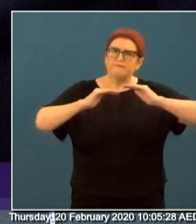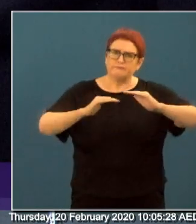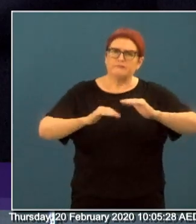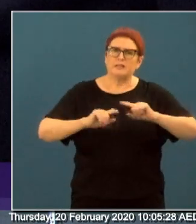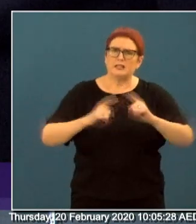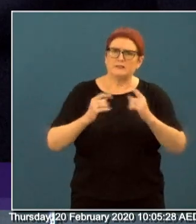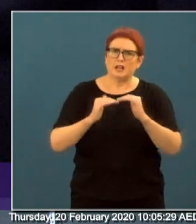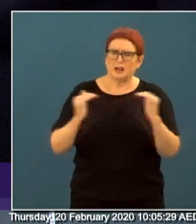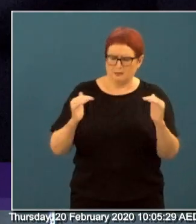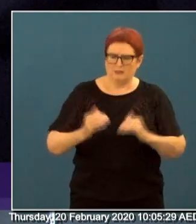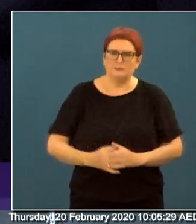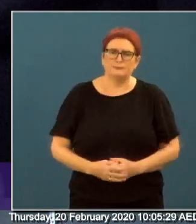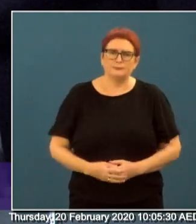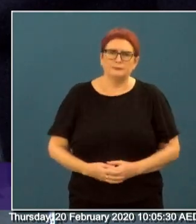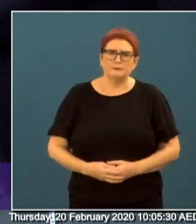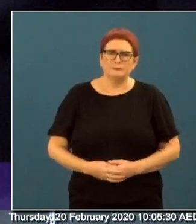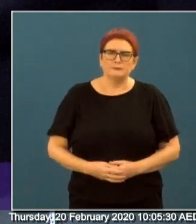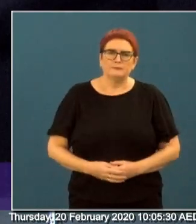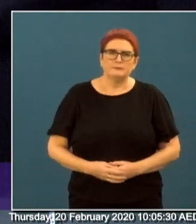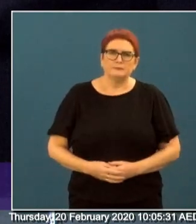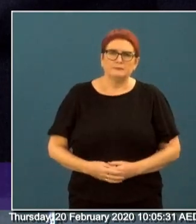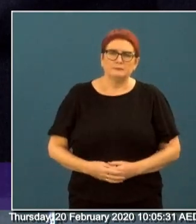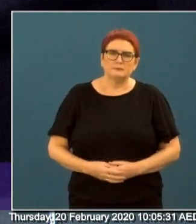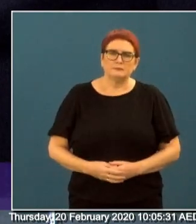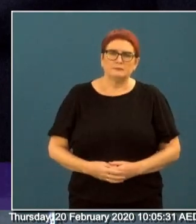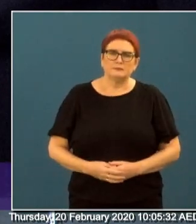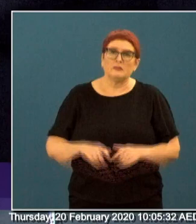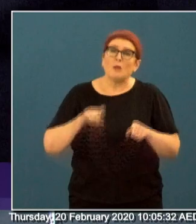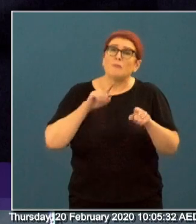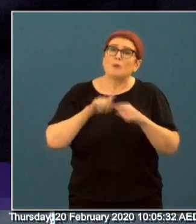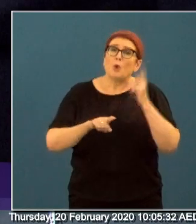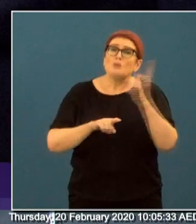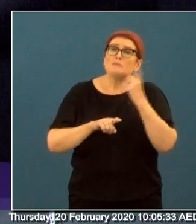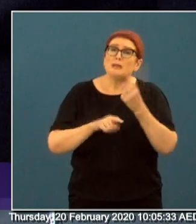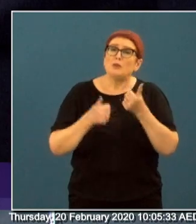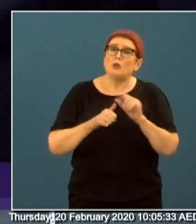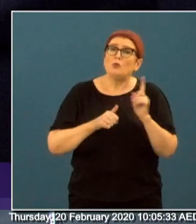the most common use of the system occurs through primary care. Okay.